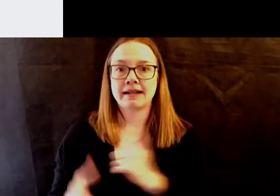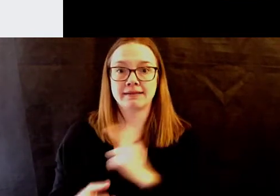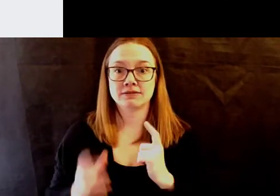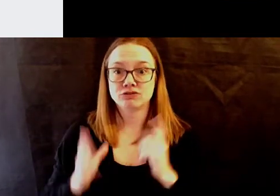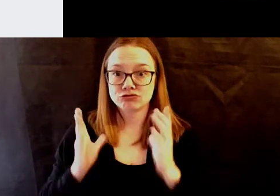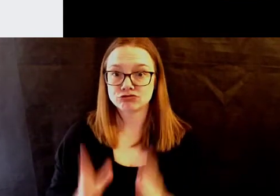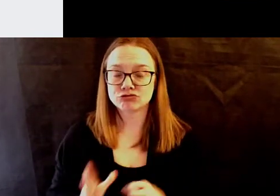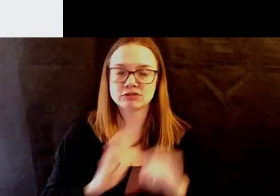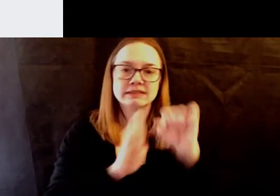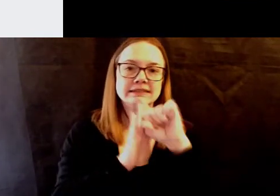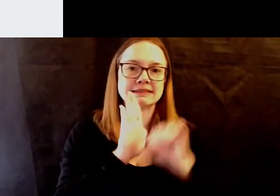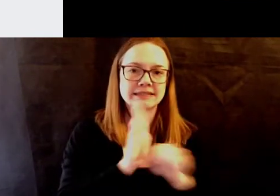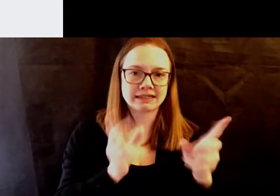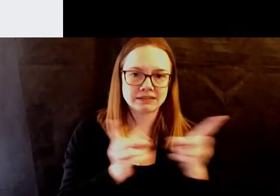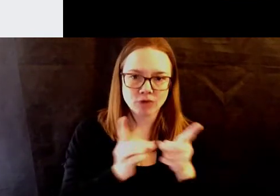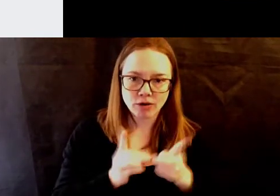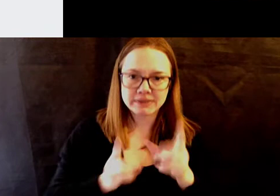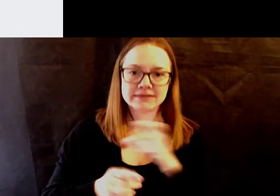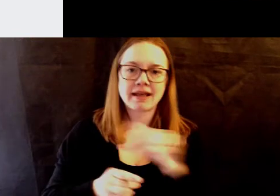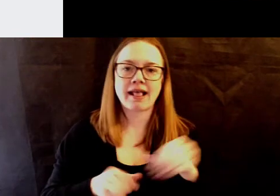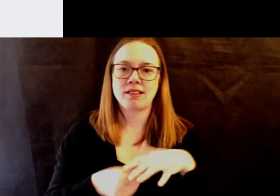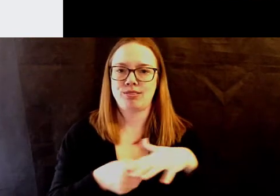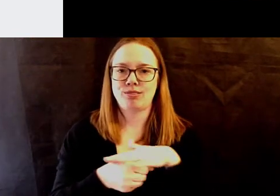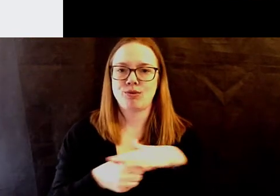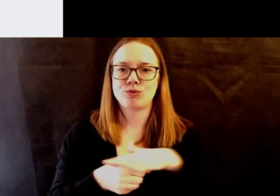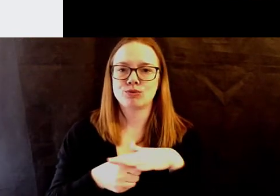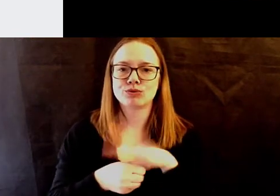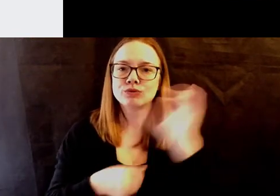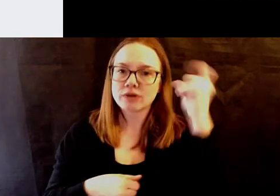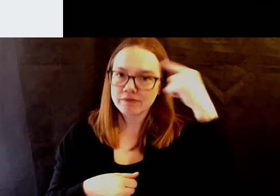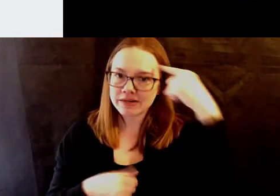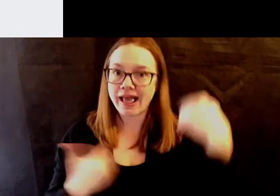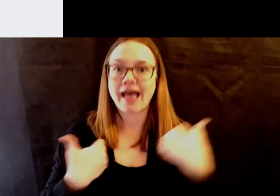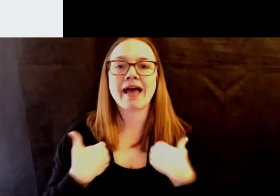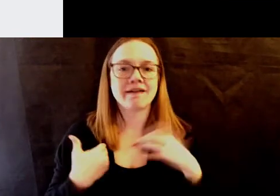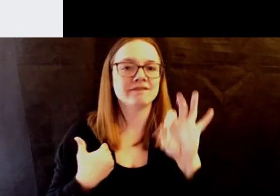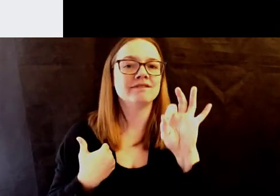and also local governments have Facebook pages.